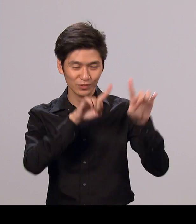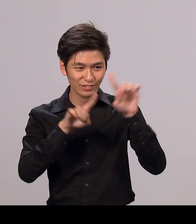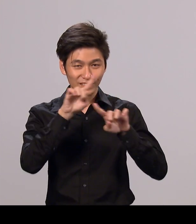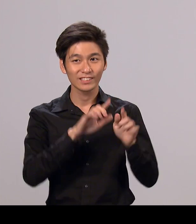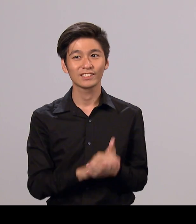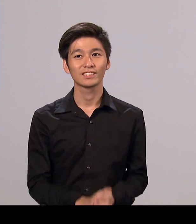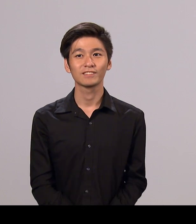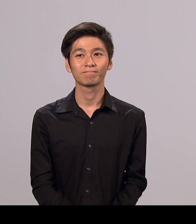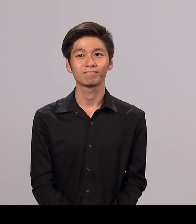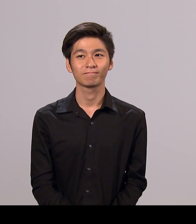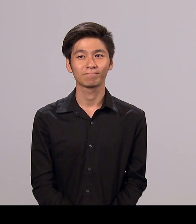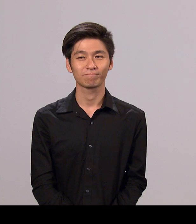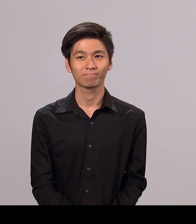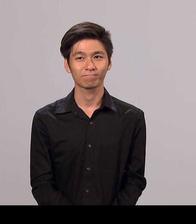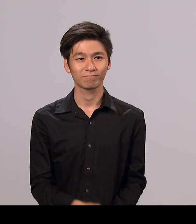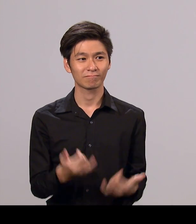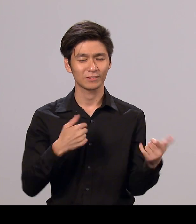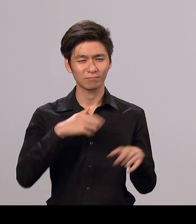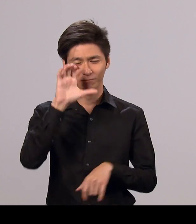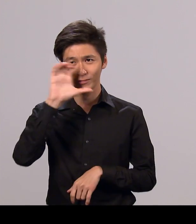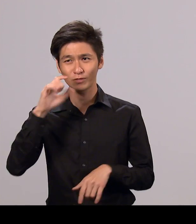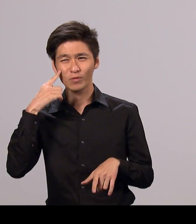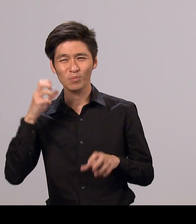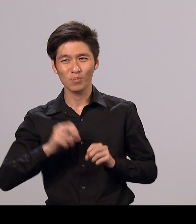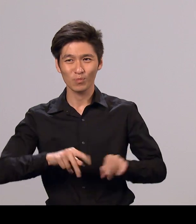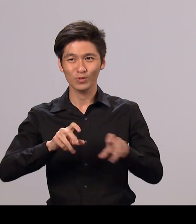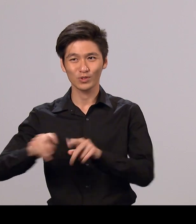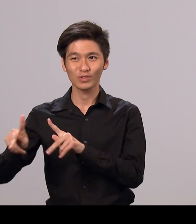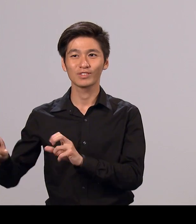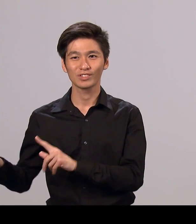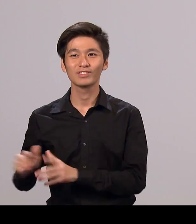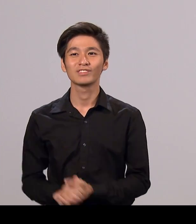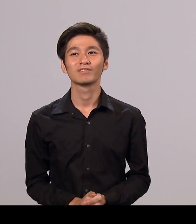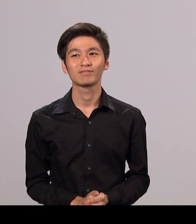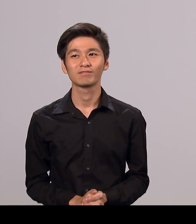We are pursuing opportunities in infrastructure, in connectivity, financial services, urban planning,